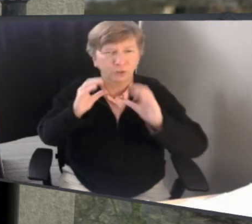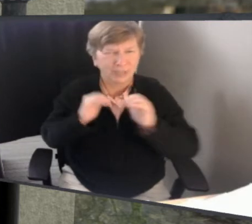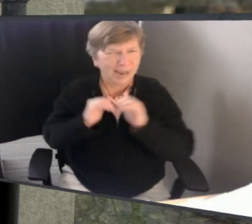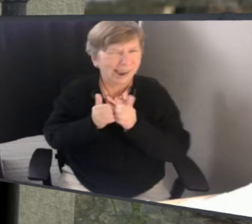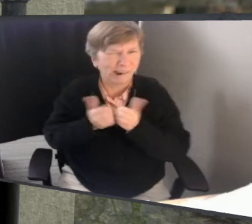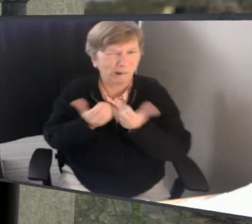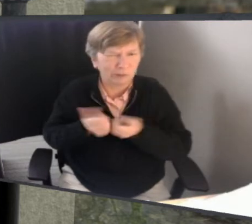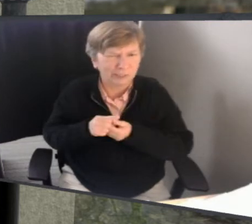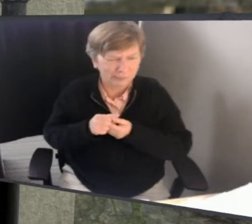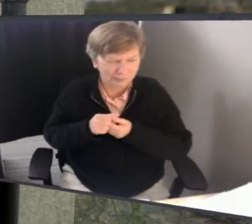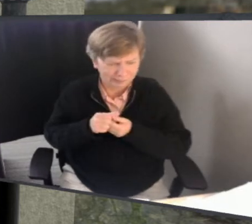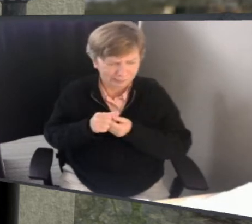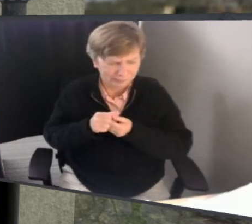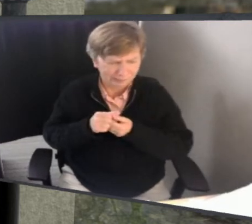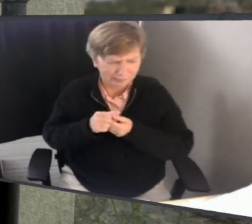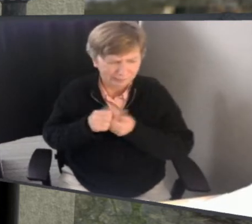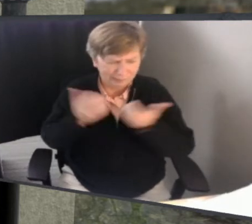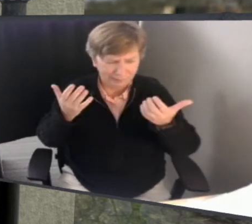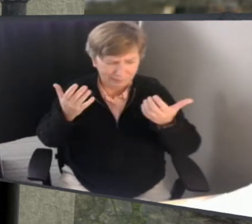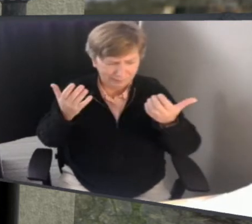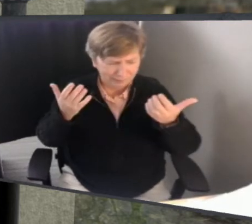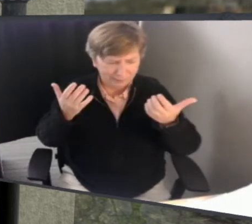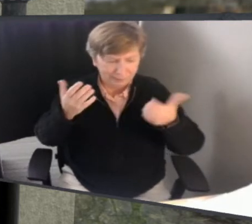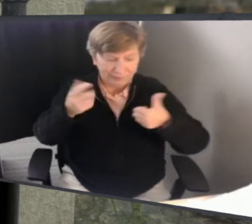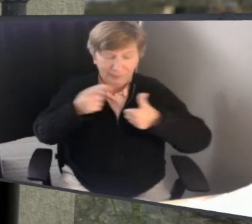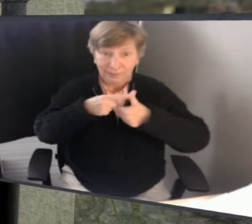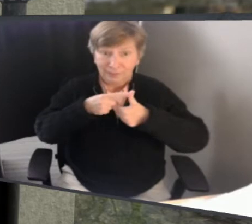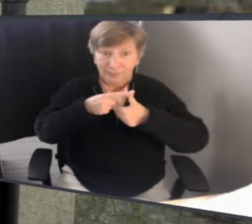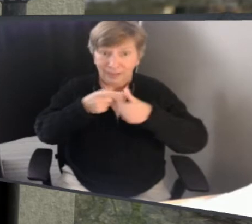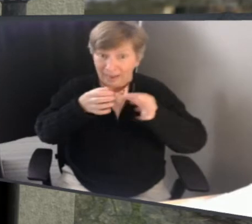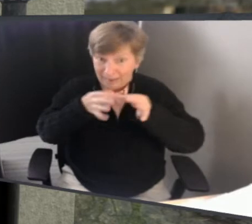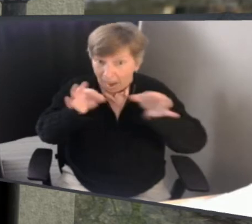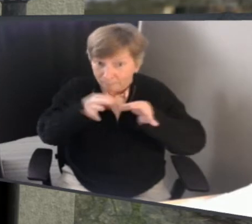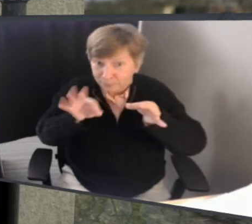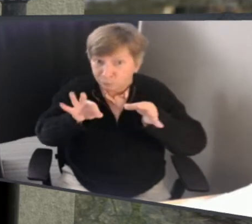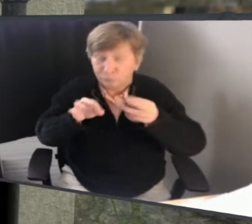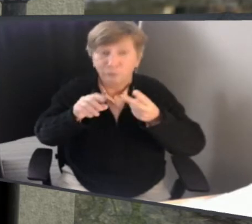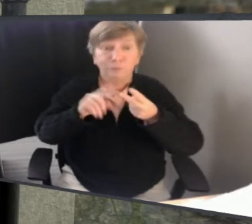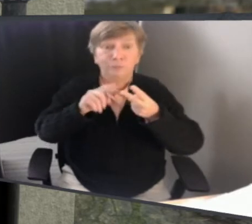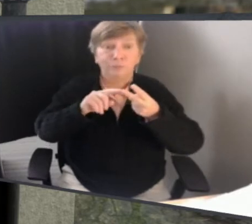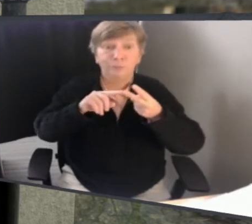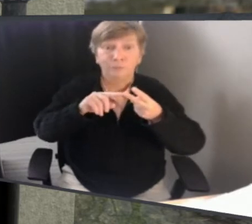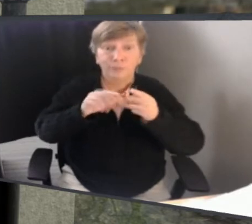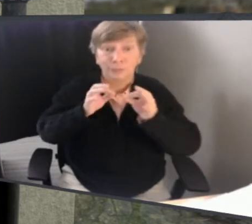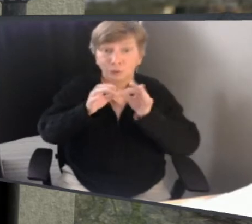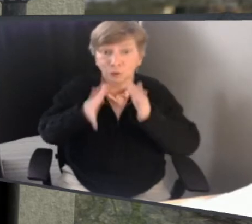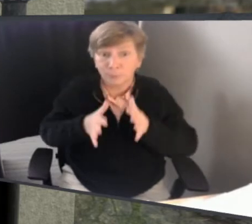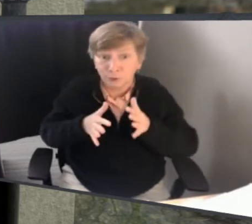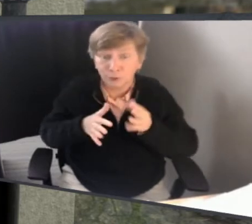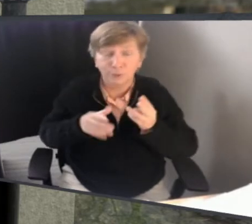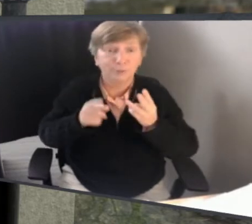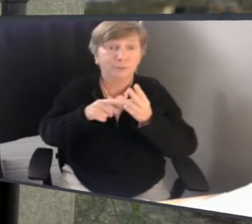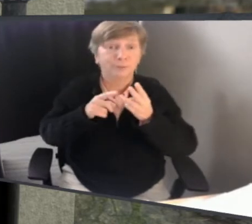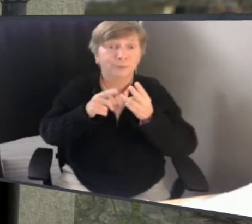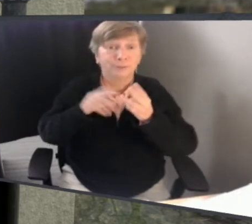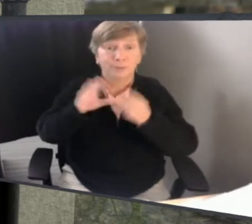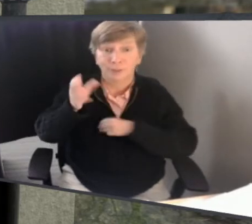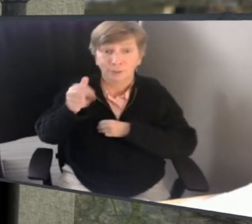So, there are different communication approaches that we need to look at. We need to think about